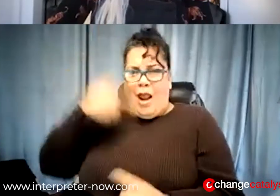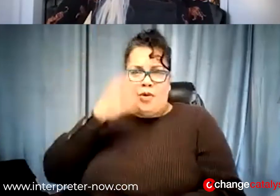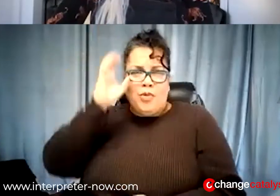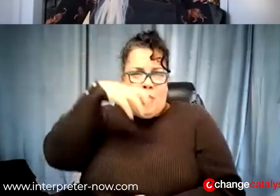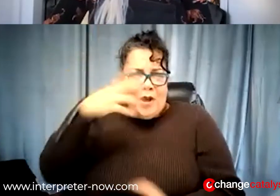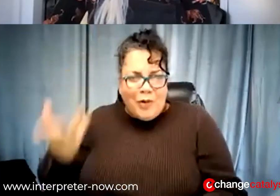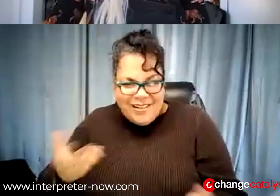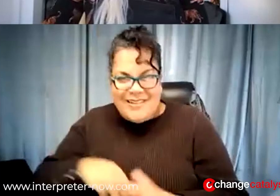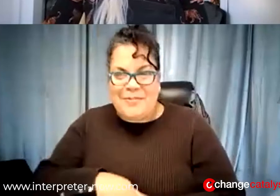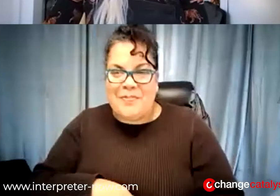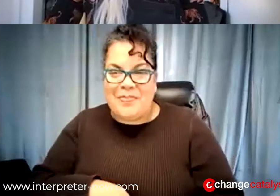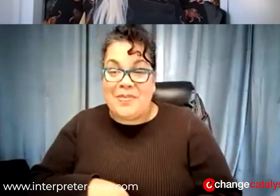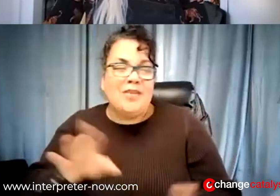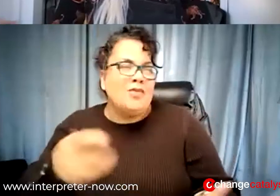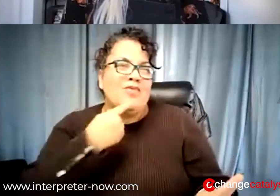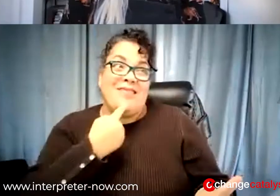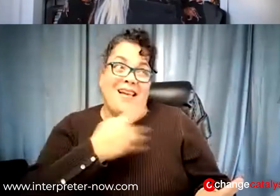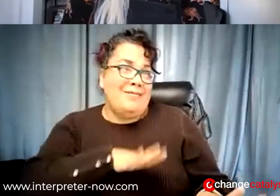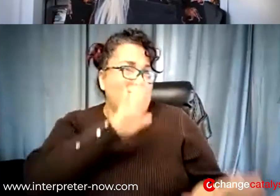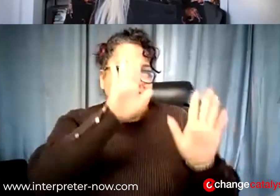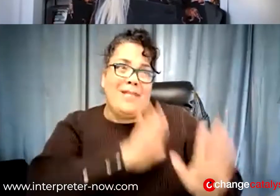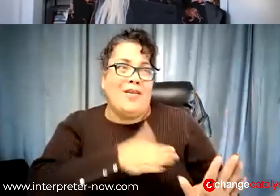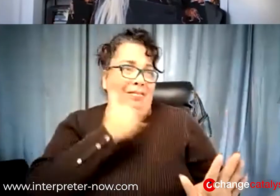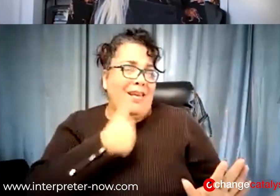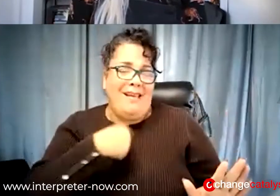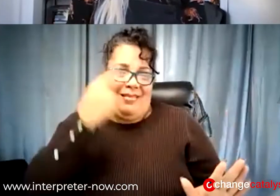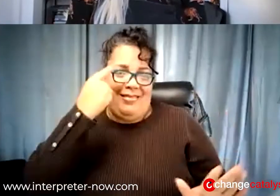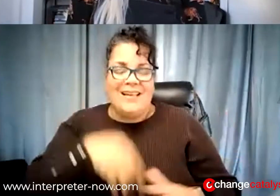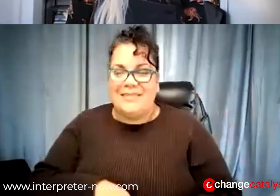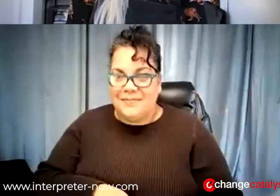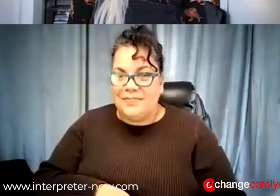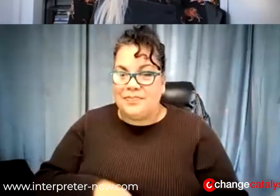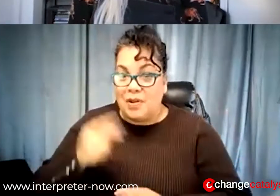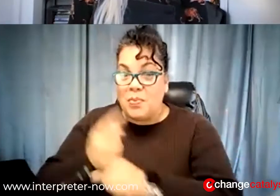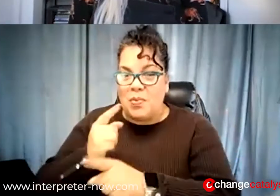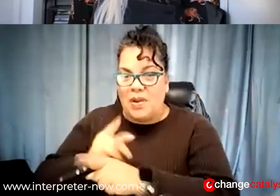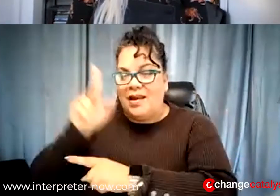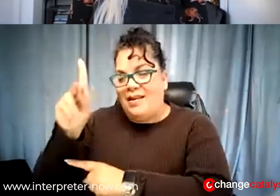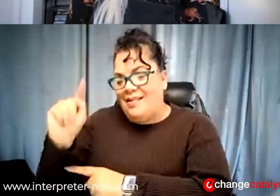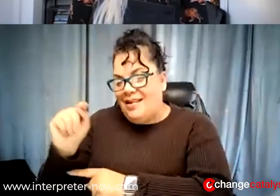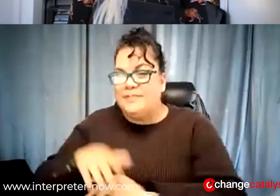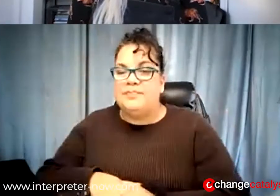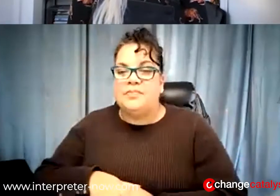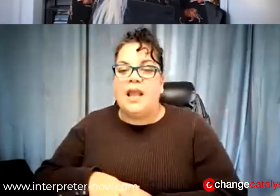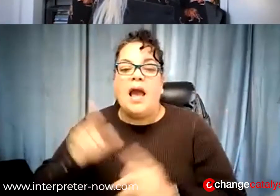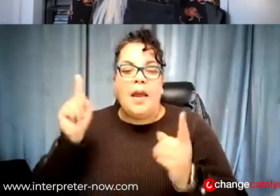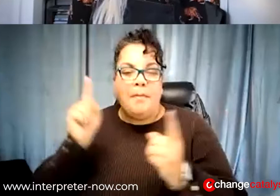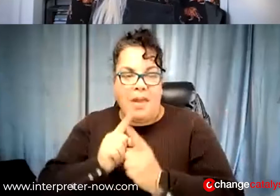Kt: You said that even better than the night I met you. No, yeah, it was right around that time that I had met Rebekah.